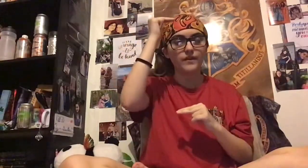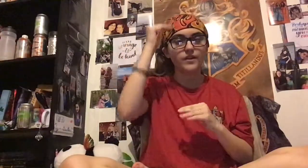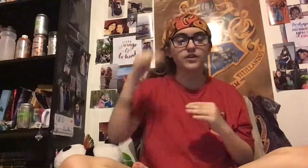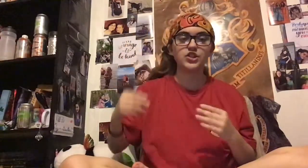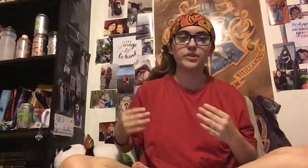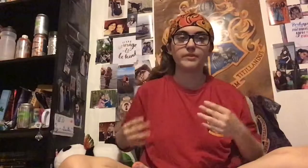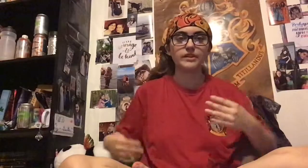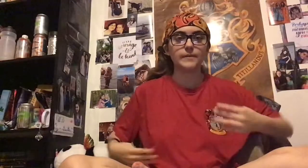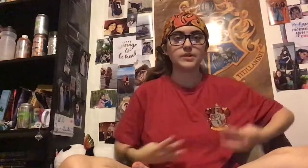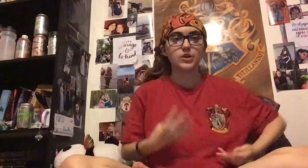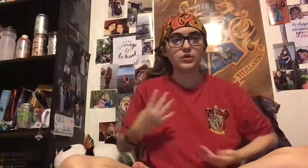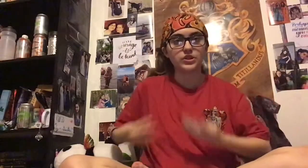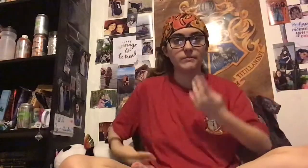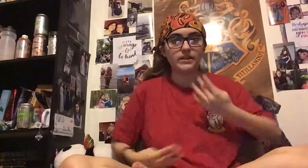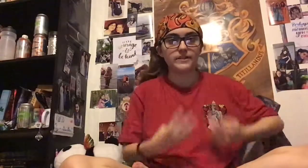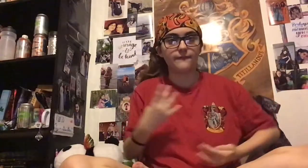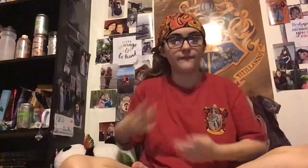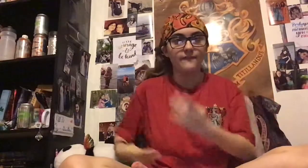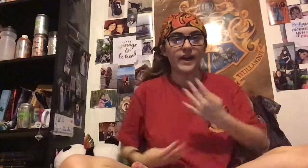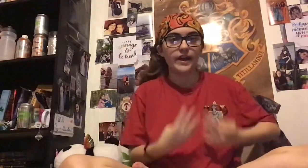The chimney tops Oh chimney is fire